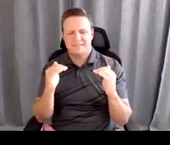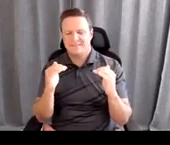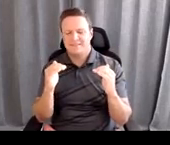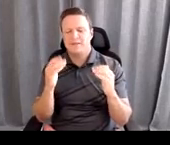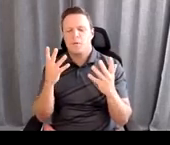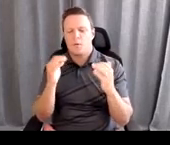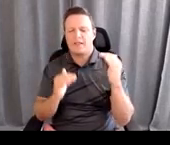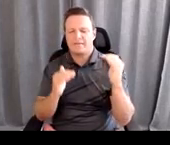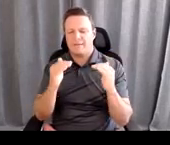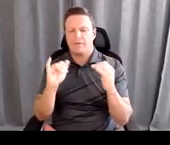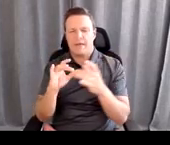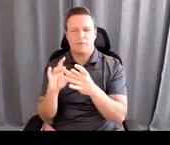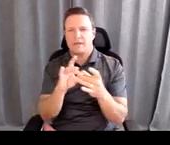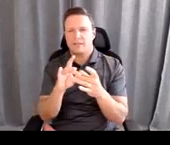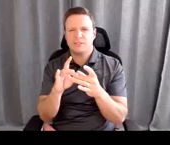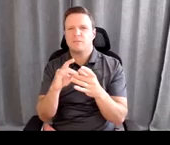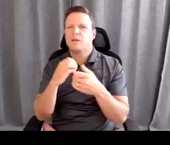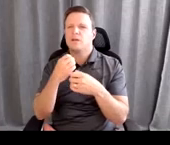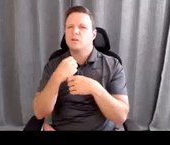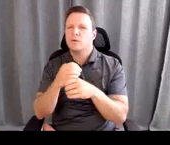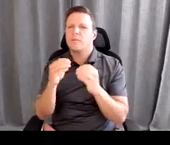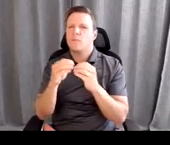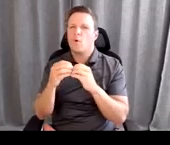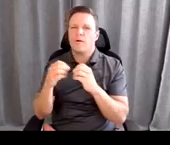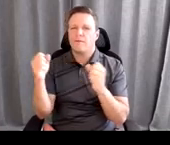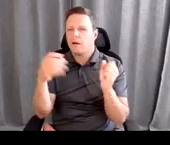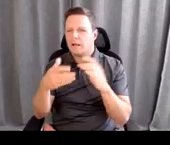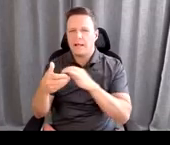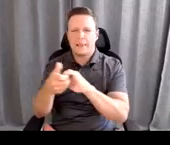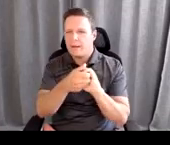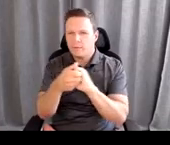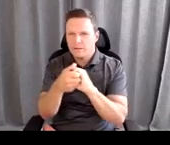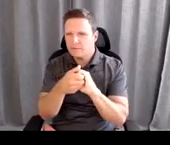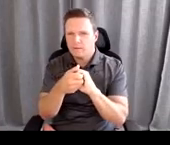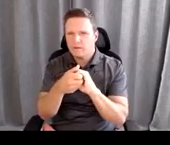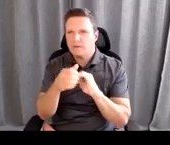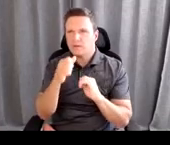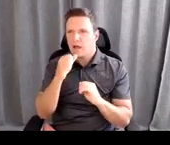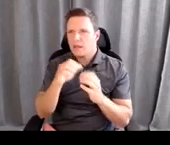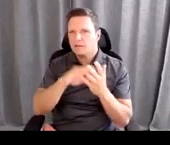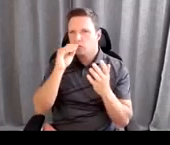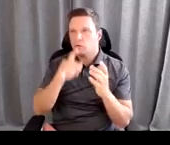to create more of a collaborative effort rather than a student, you know, going to the faculty member and saying, what do I need to do